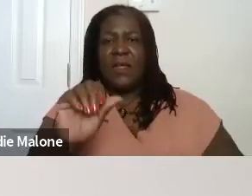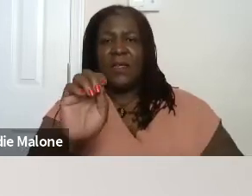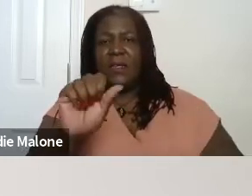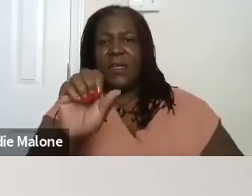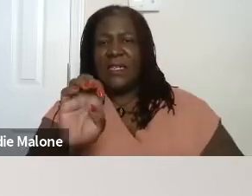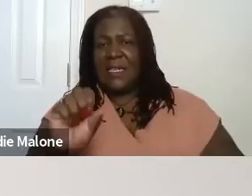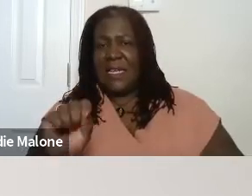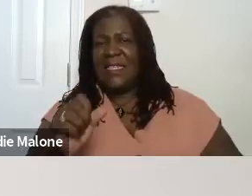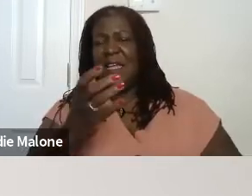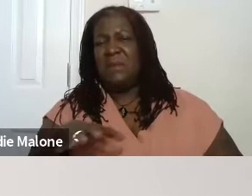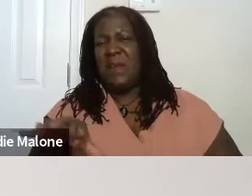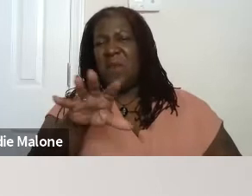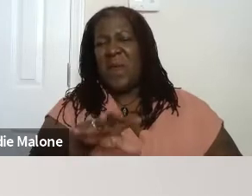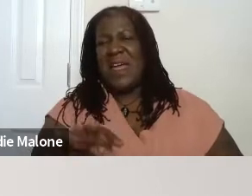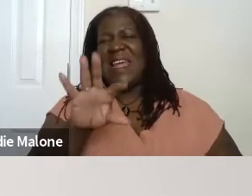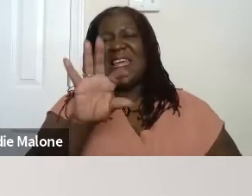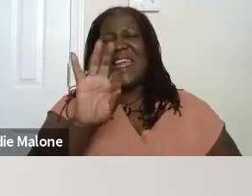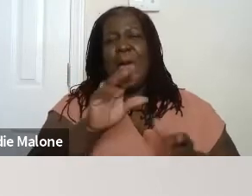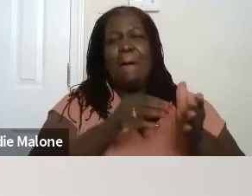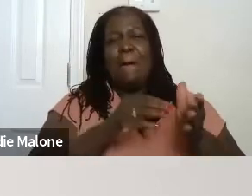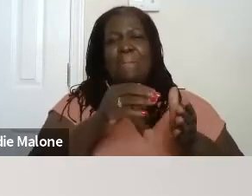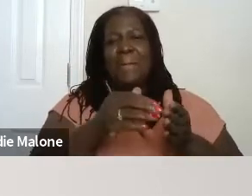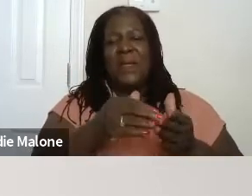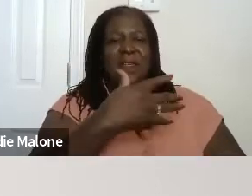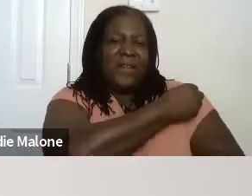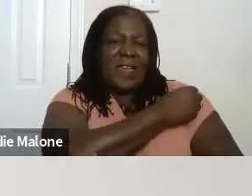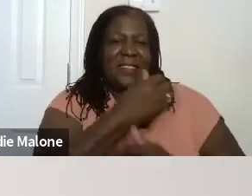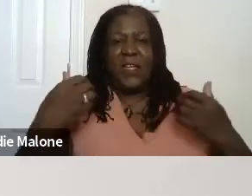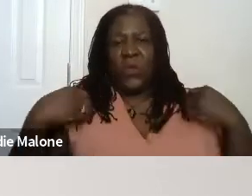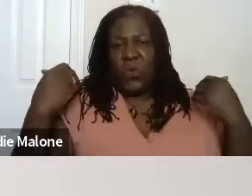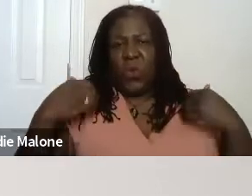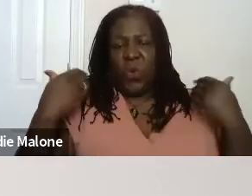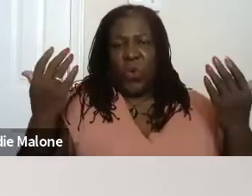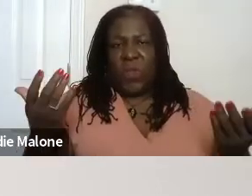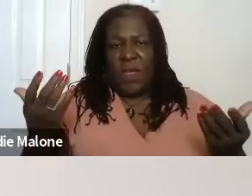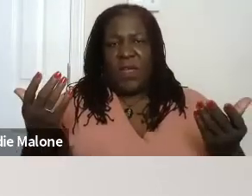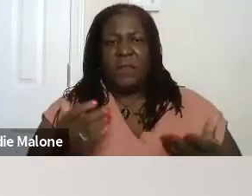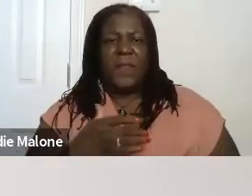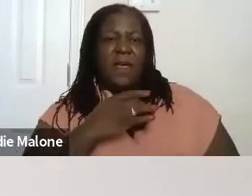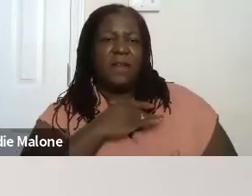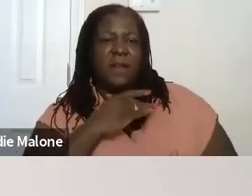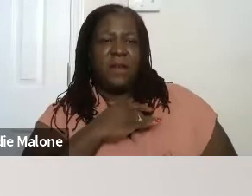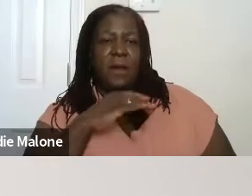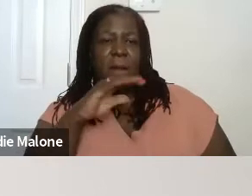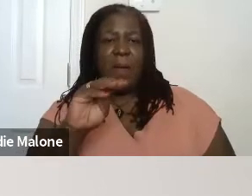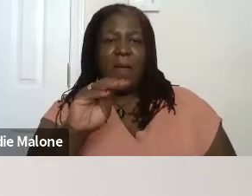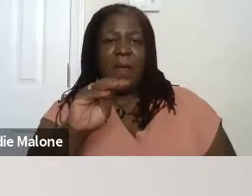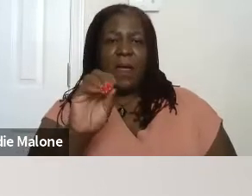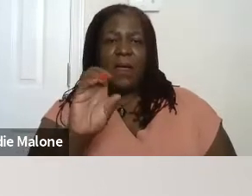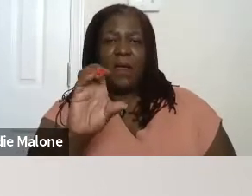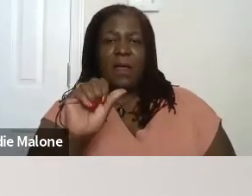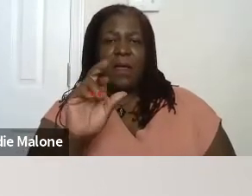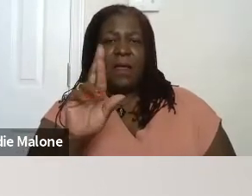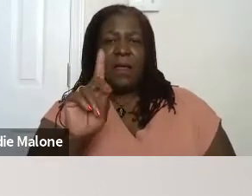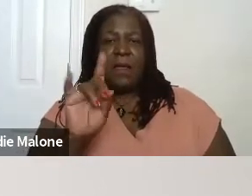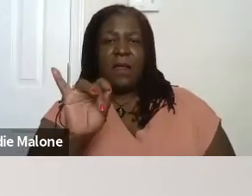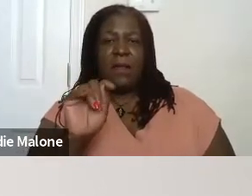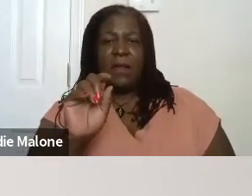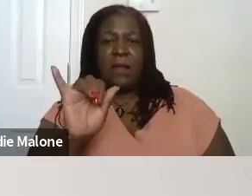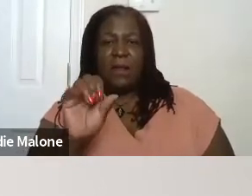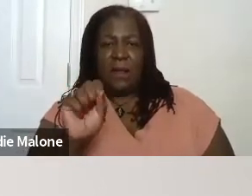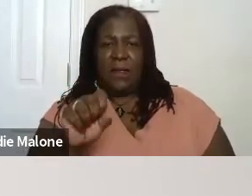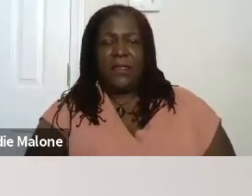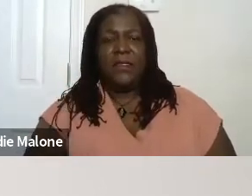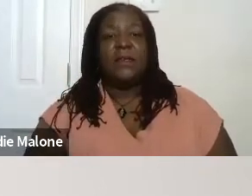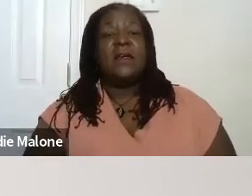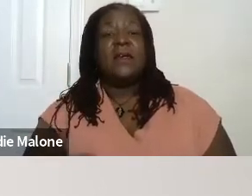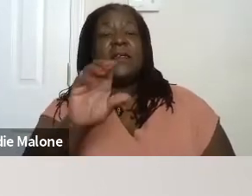9 million vaccinated youths of myocarditis. The CDC has completed thorough investigations